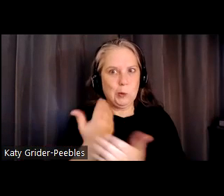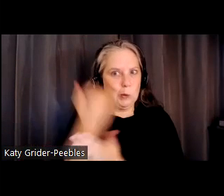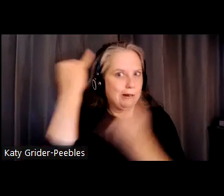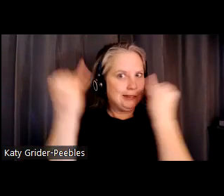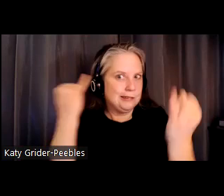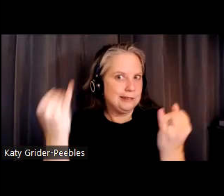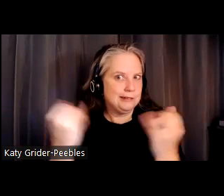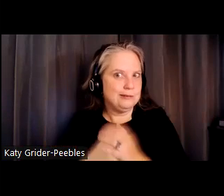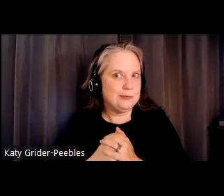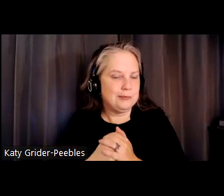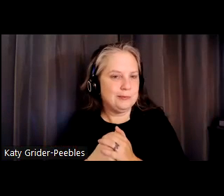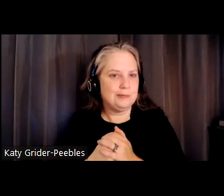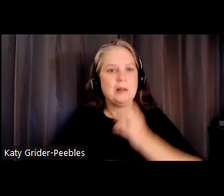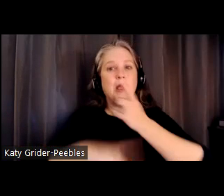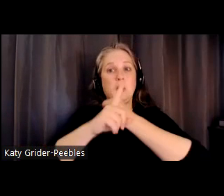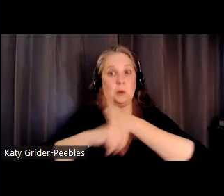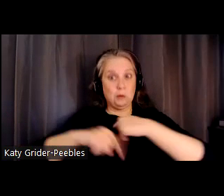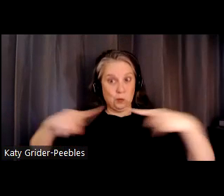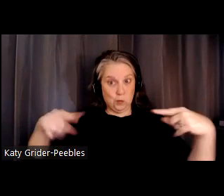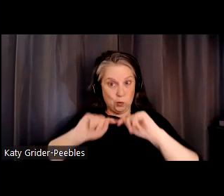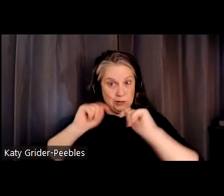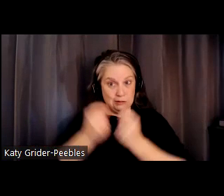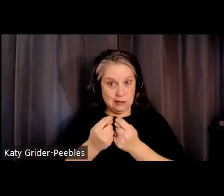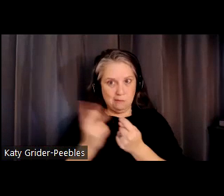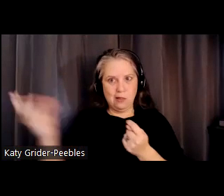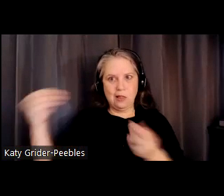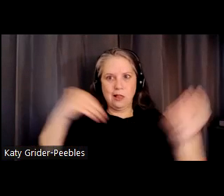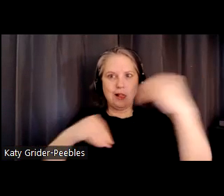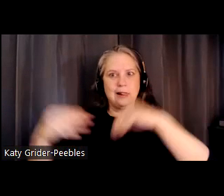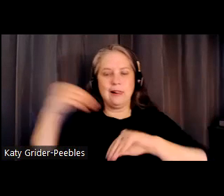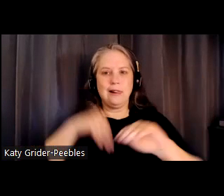A diverse team encourages and enhances participation.